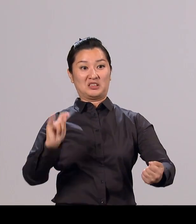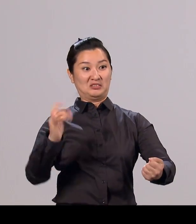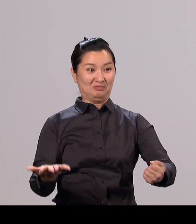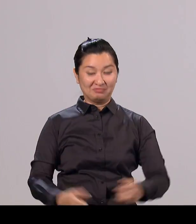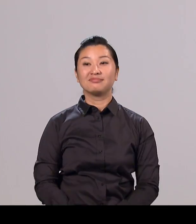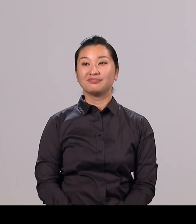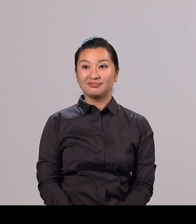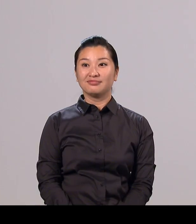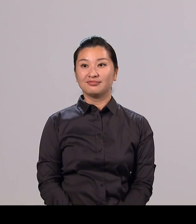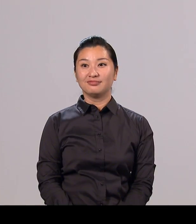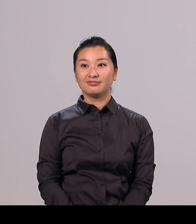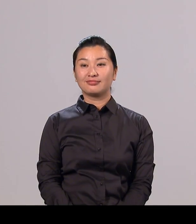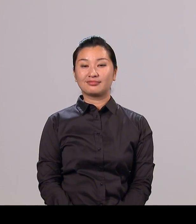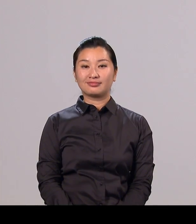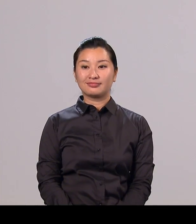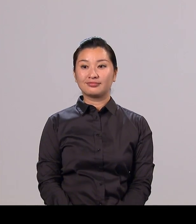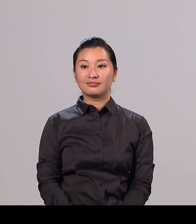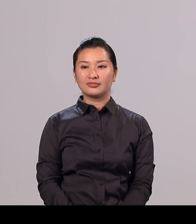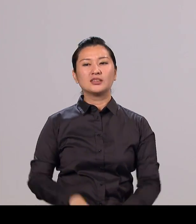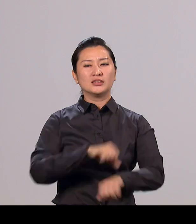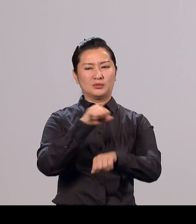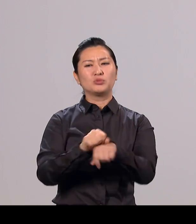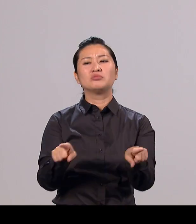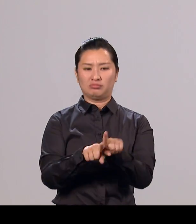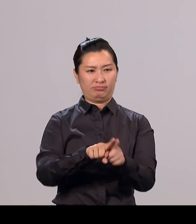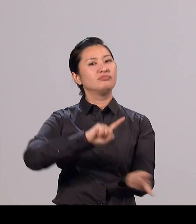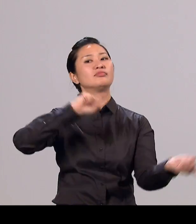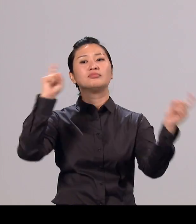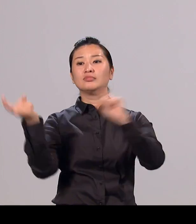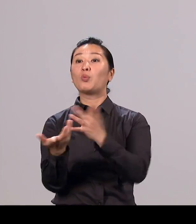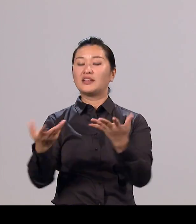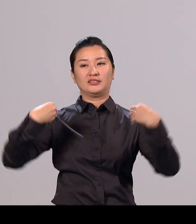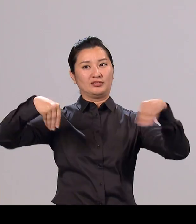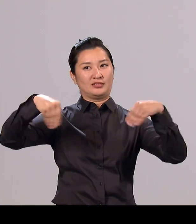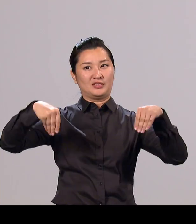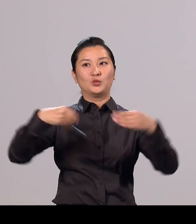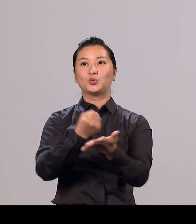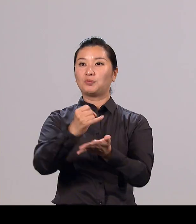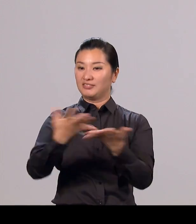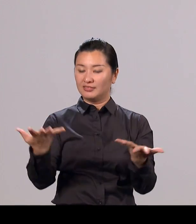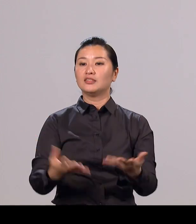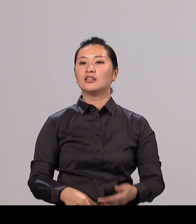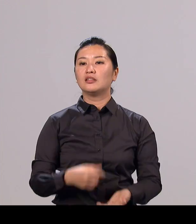Shopping habits are changing, people are going online. Used to buy groceries from FairPrice.